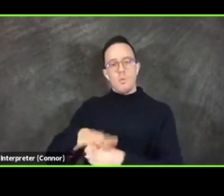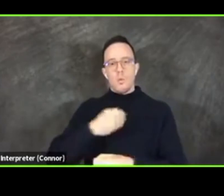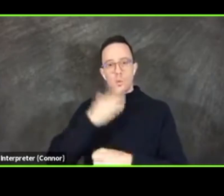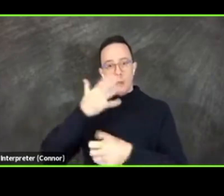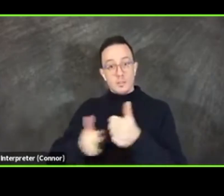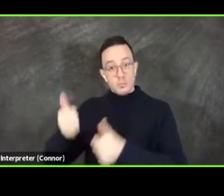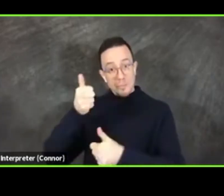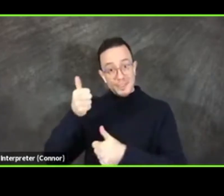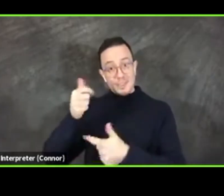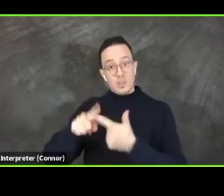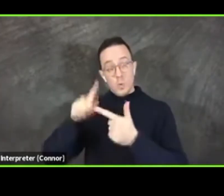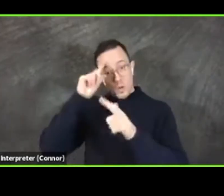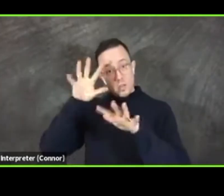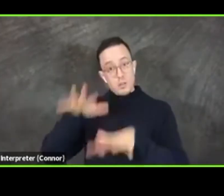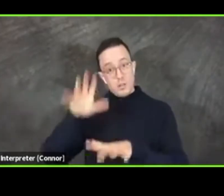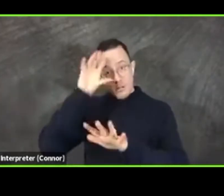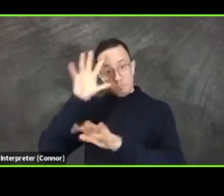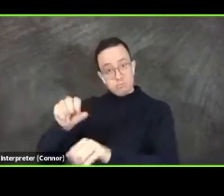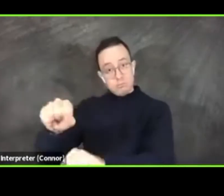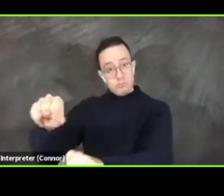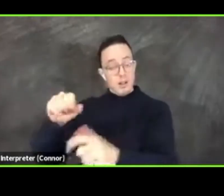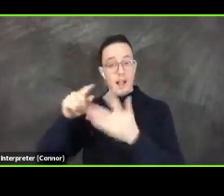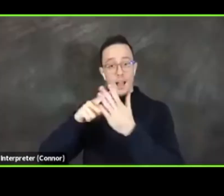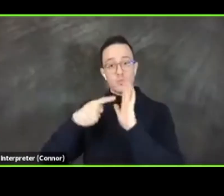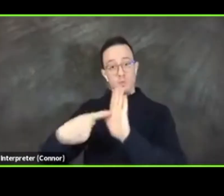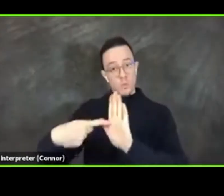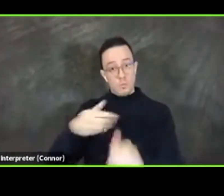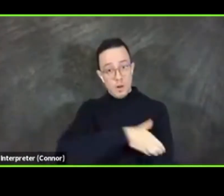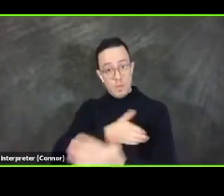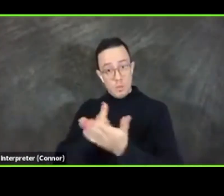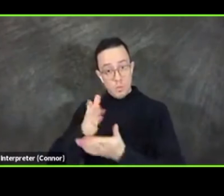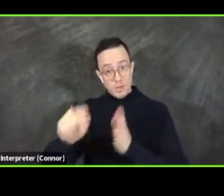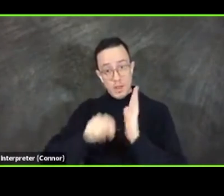ENACTED AND SUSTAINED ITS POWER OVER TIME, BUT RATHER, THE MAIN FOCUSES OF